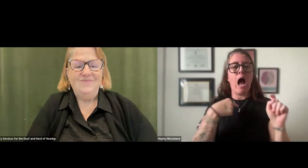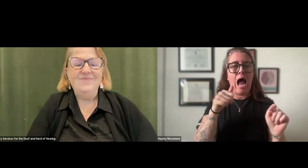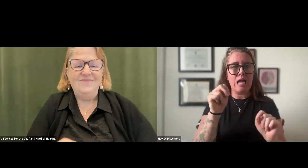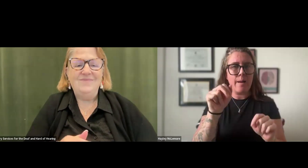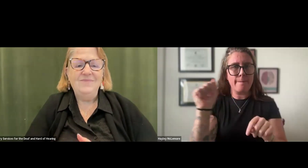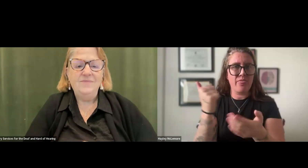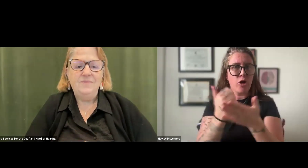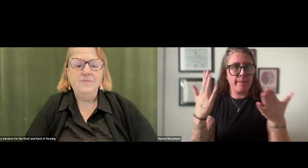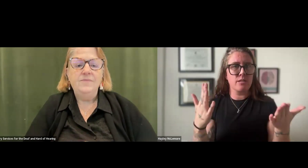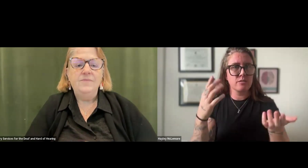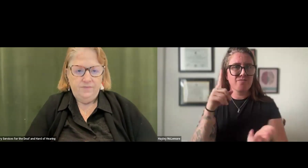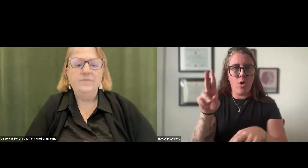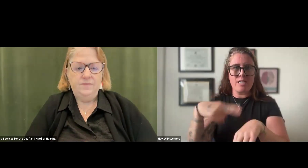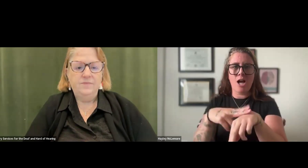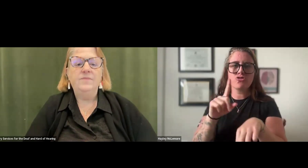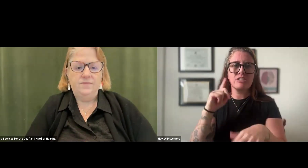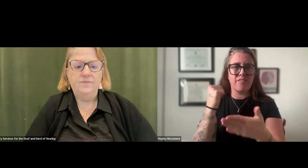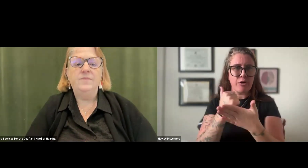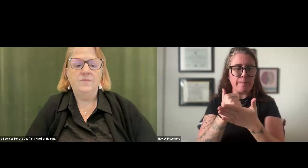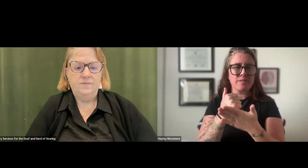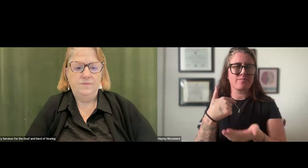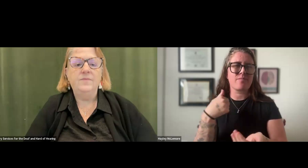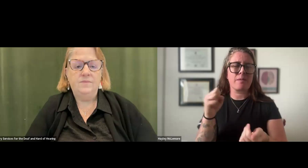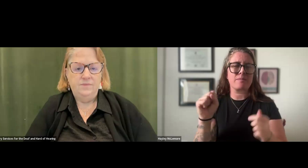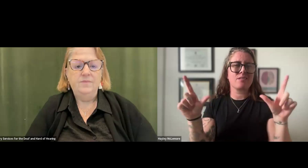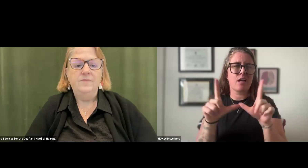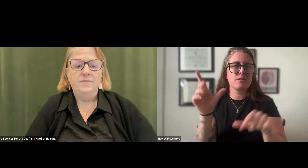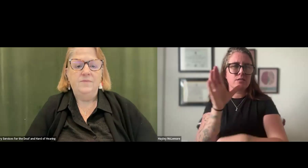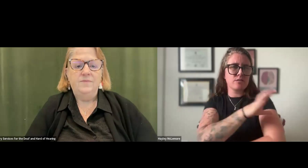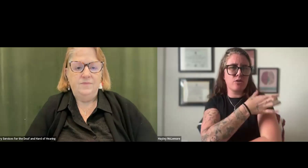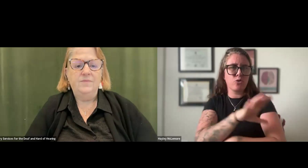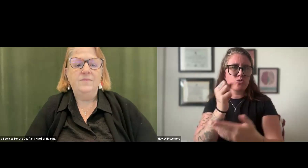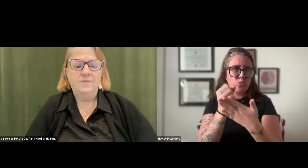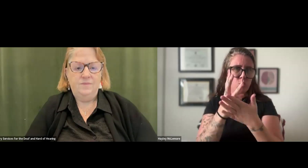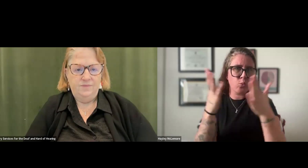I should mention-- I should have mentioned earlier, I am a certified therapist myself for National Deaf Therapy.